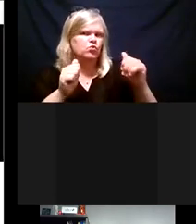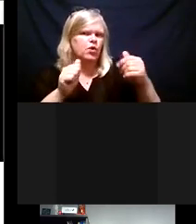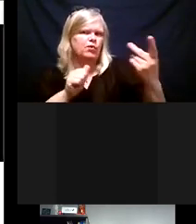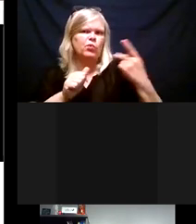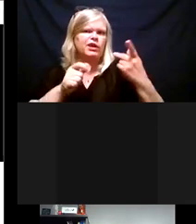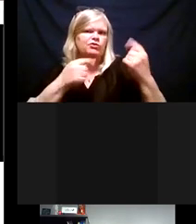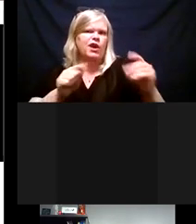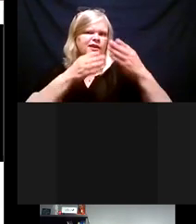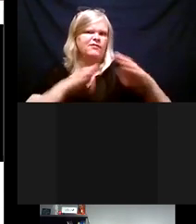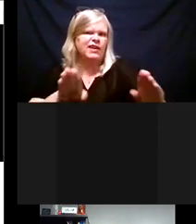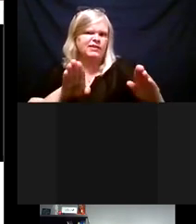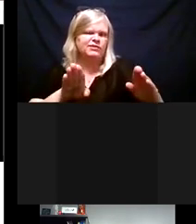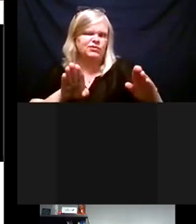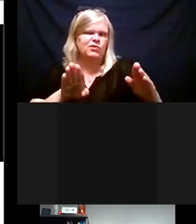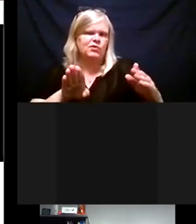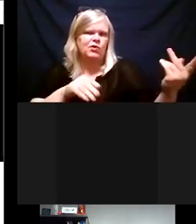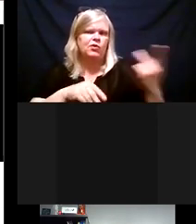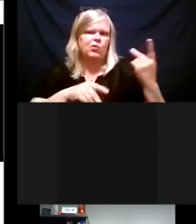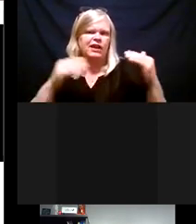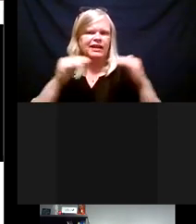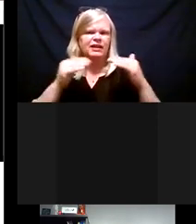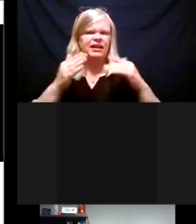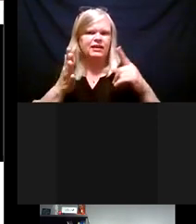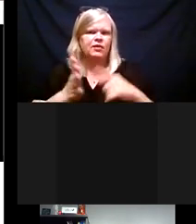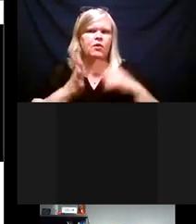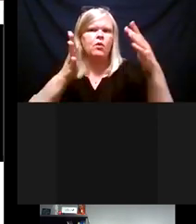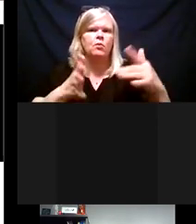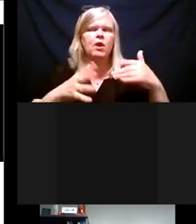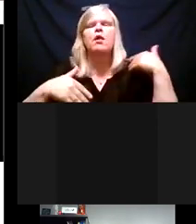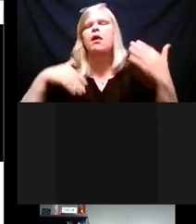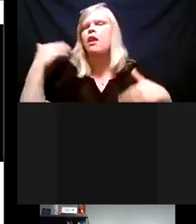EVERY ONCE IN A WHILE WE GET IN THE GROOVE AND STEP OVER SOMEONE